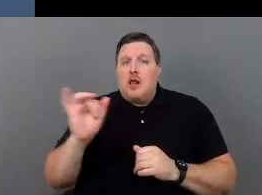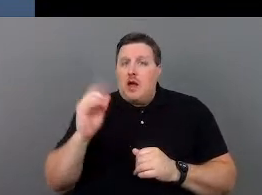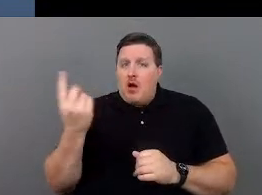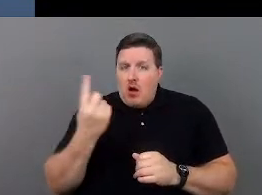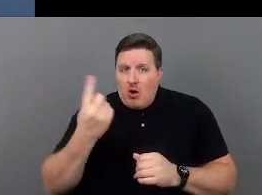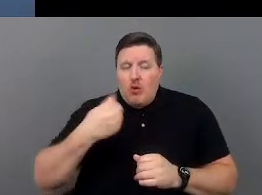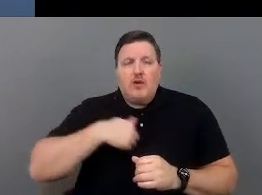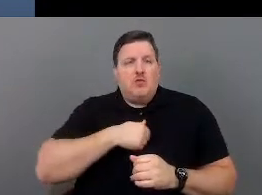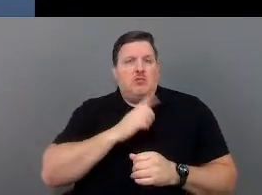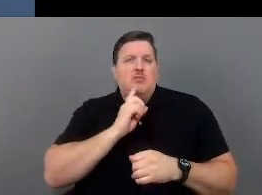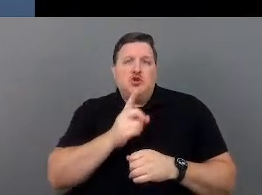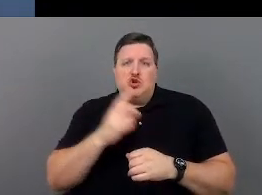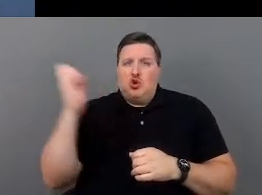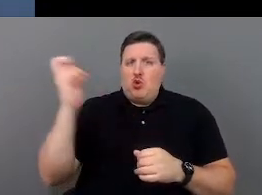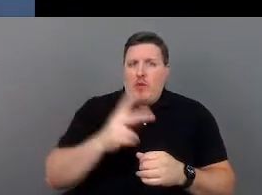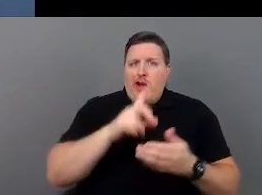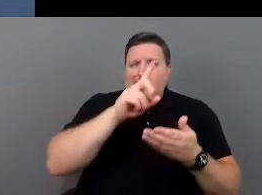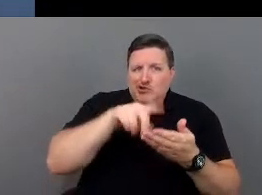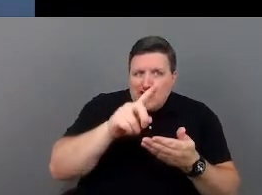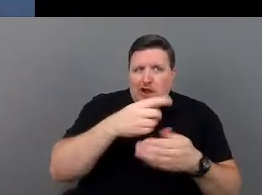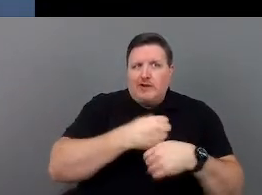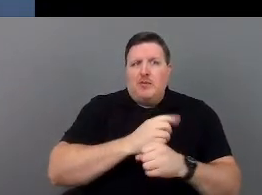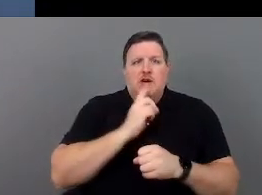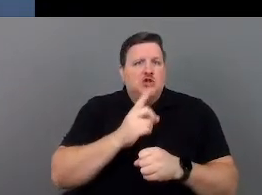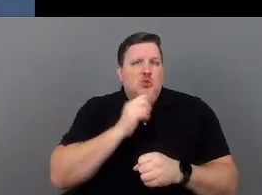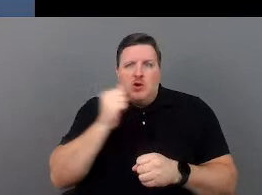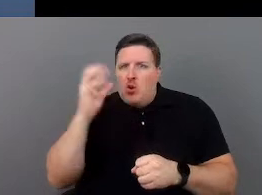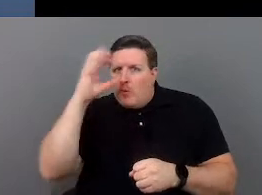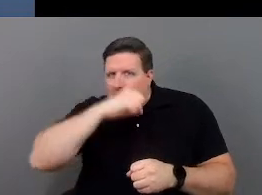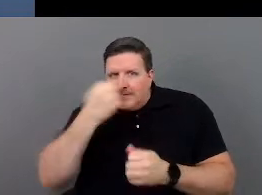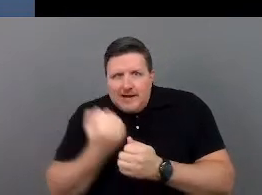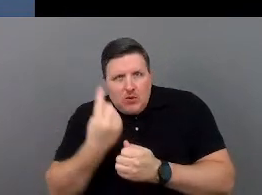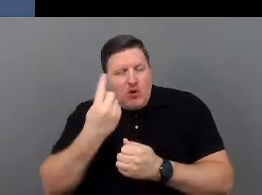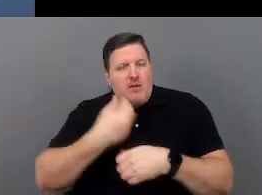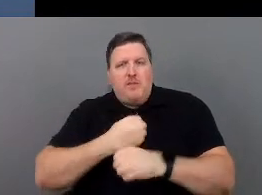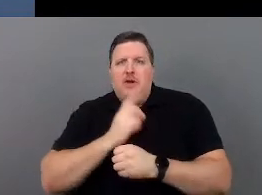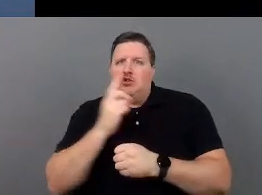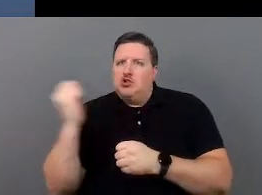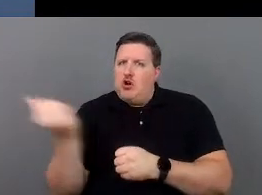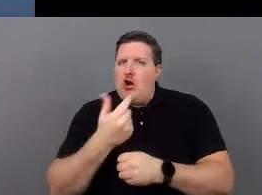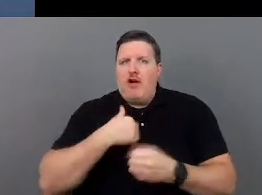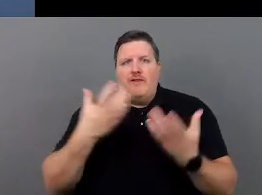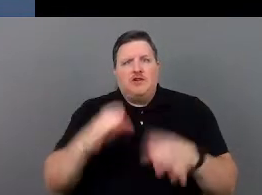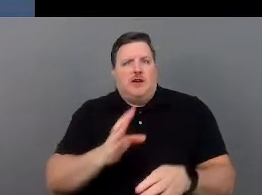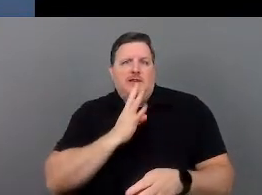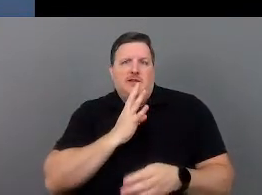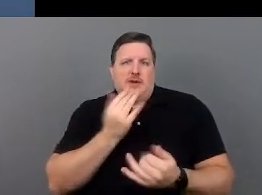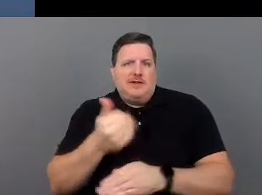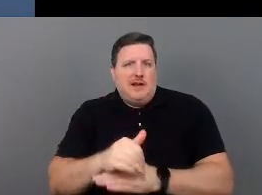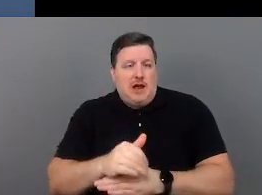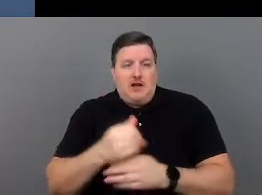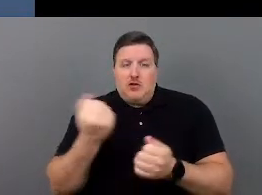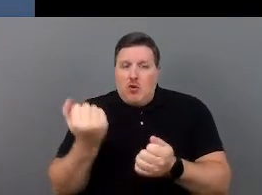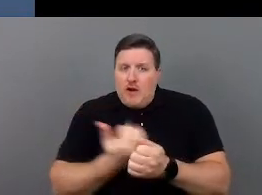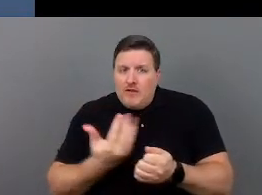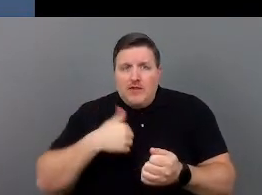PERIODICALLY TO MAKE SURE WE DIDN'T MISS ANYONE. SO EVERYTHING WE'RE DOING IS TO MAKE SURE THAT EVERYONE IS ABLE WE WANT TO MAKE SURE THAT EVERYONE HAS A CHANCE TO SPEAK. TO BE HEARD.